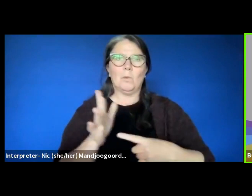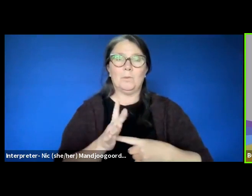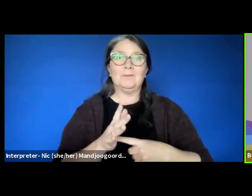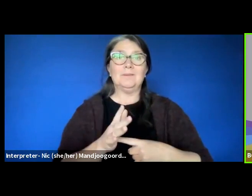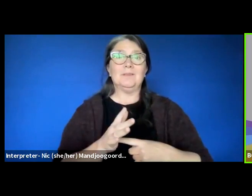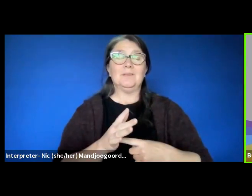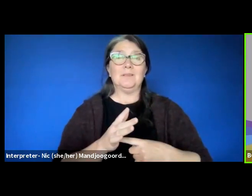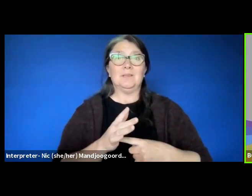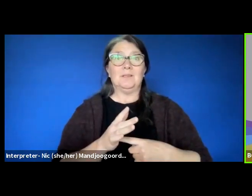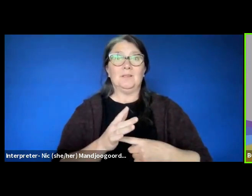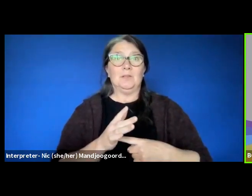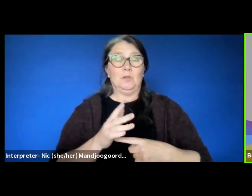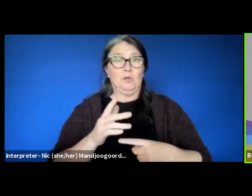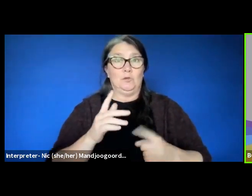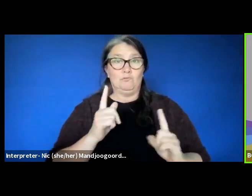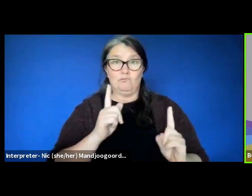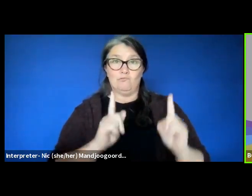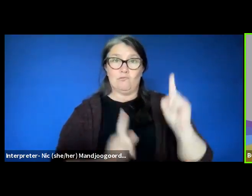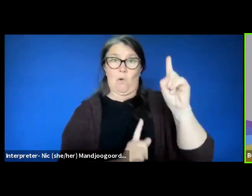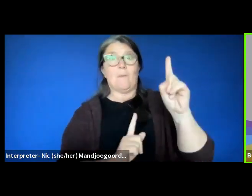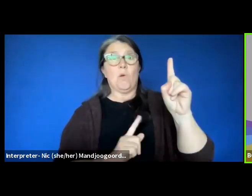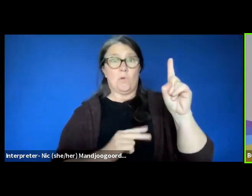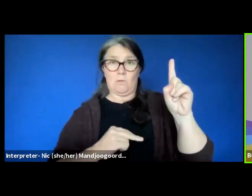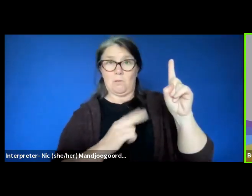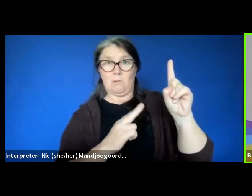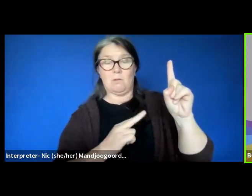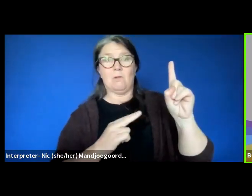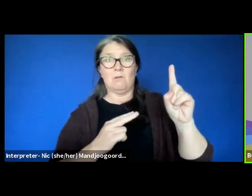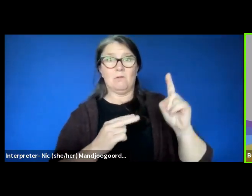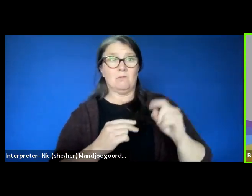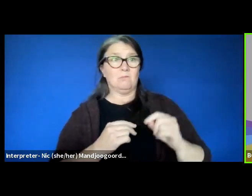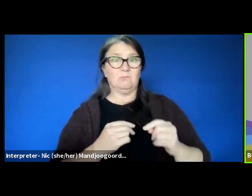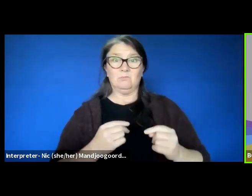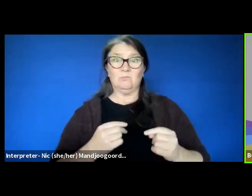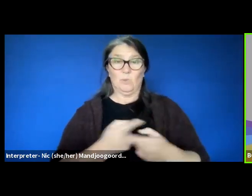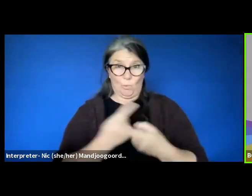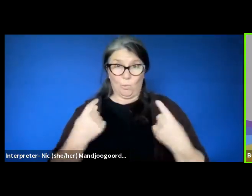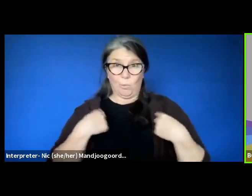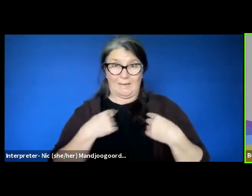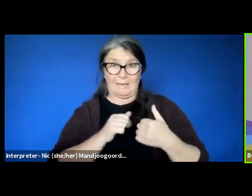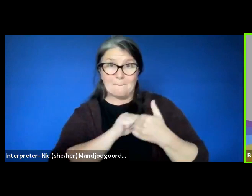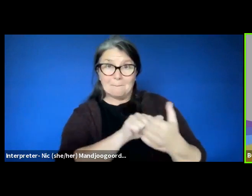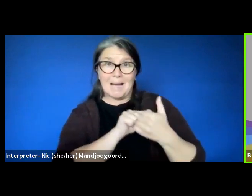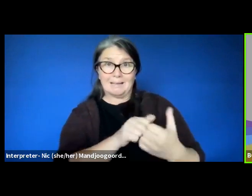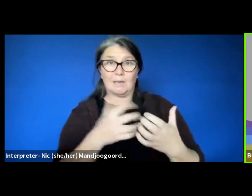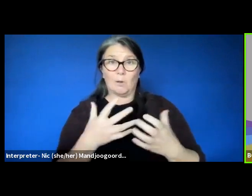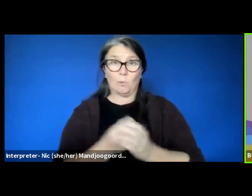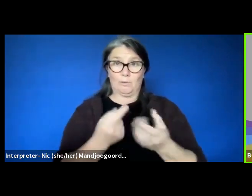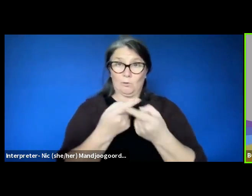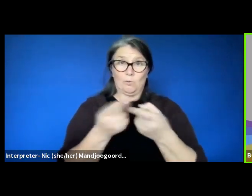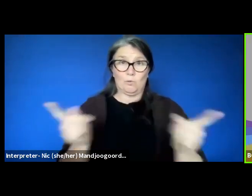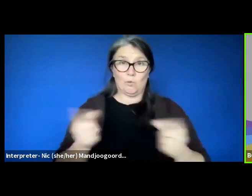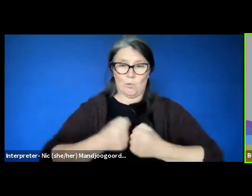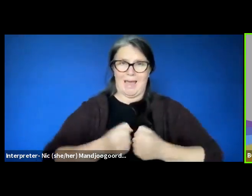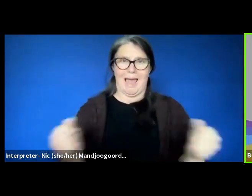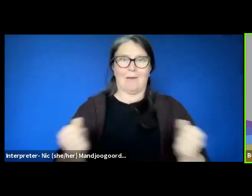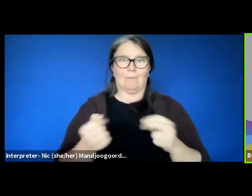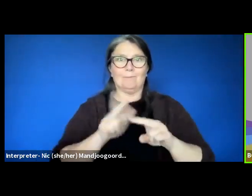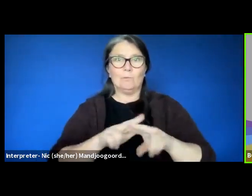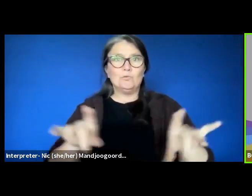And the champion of Role model. odels is out for Australia odels is out for Australia and so we're very proud, both to partner with you. Bye partner with you, but also to celebrate the incredible piece